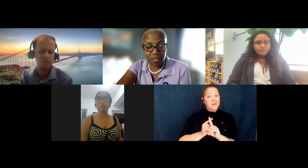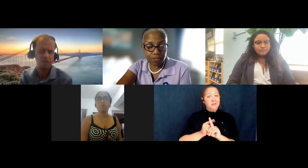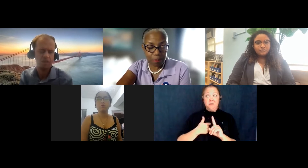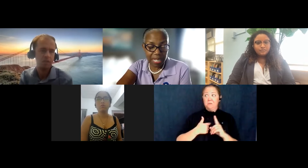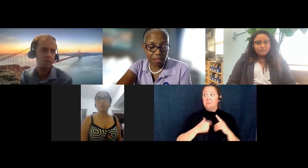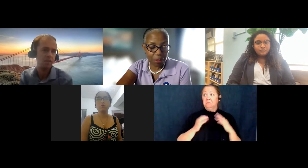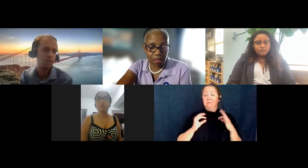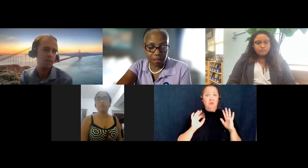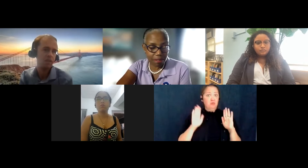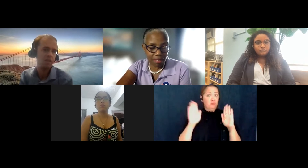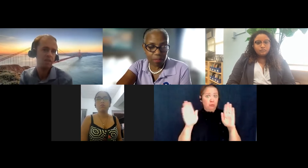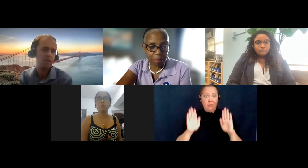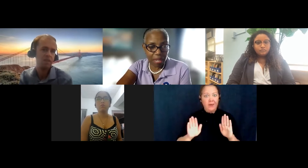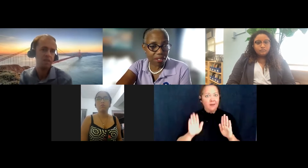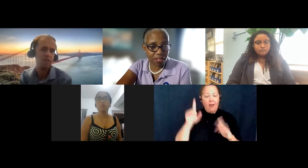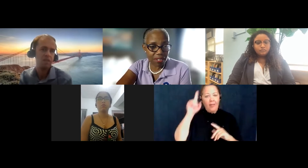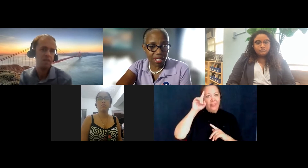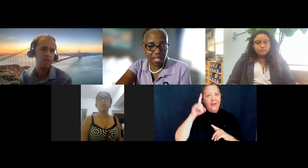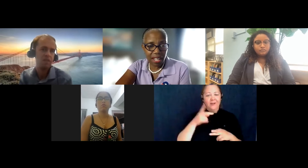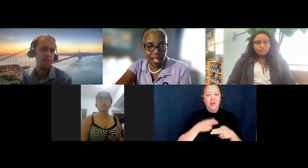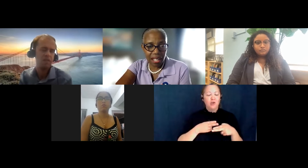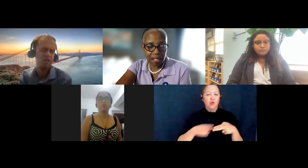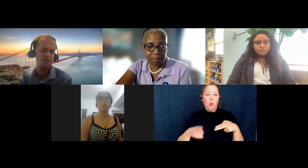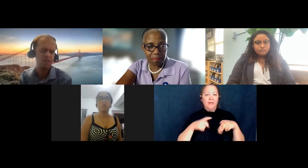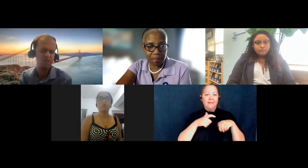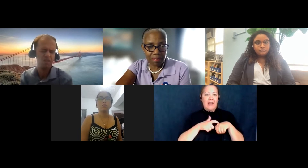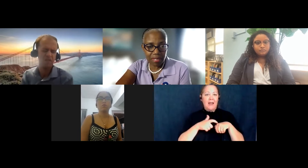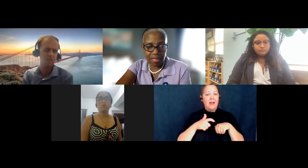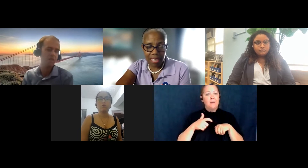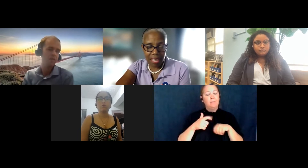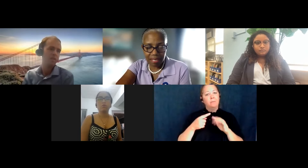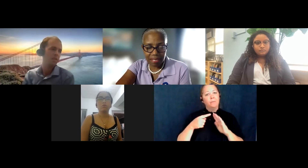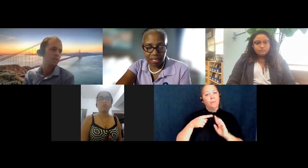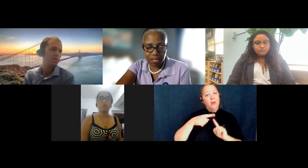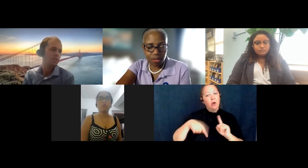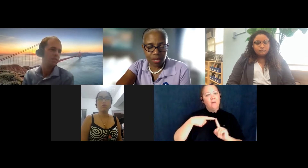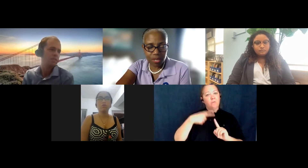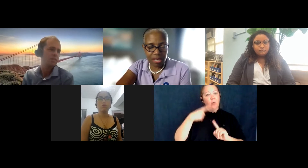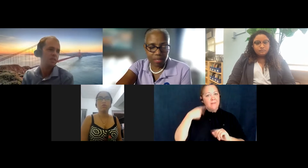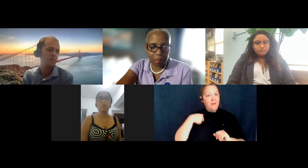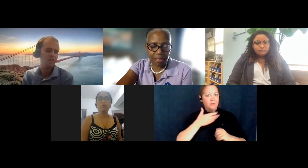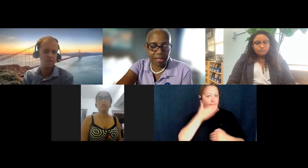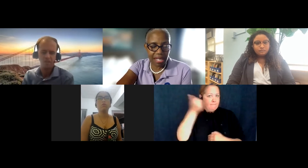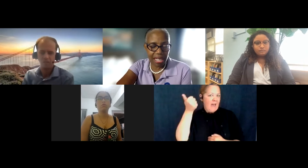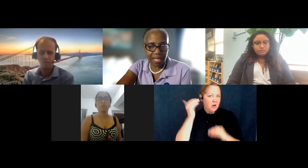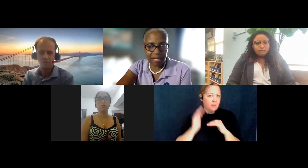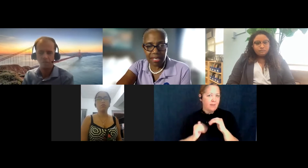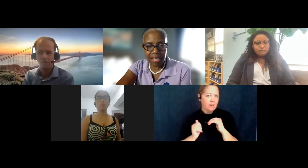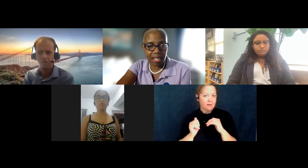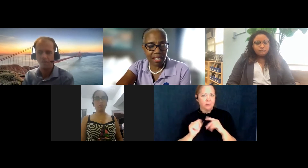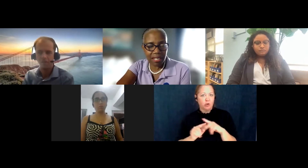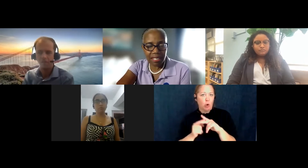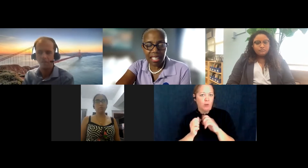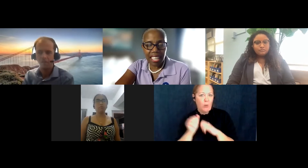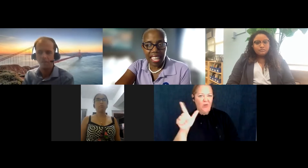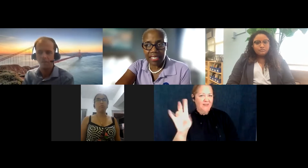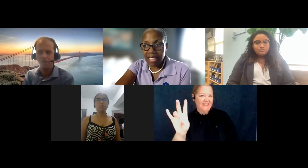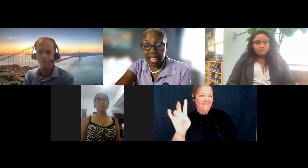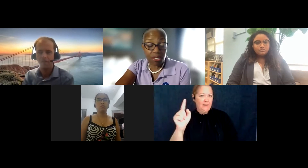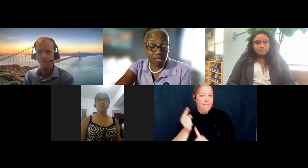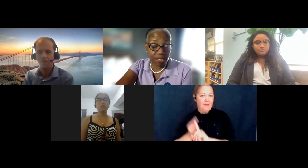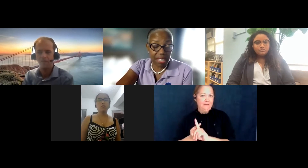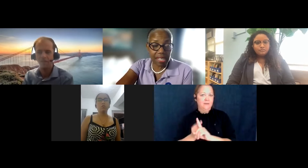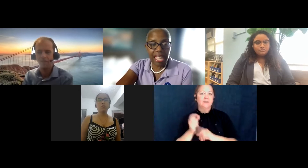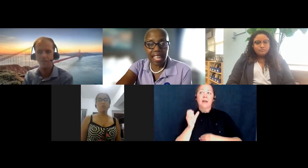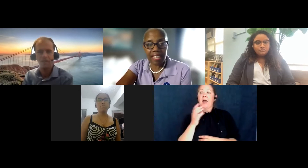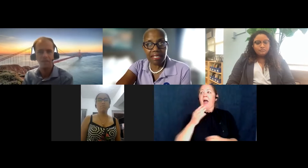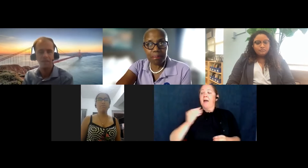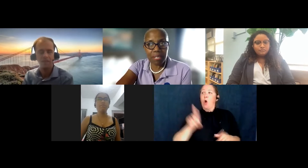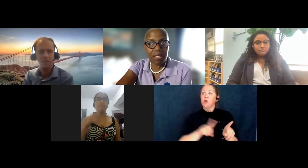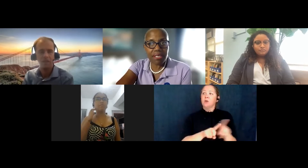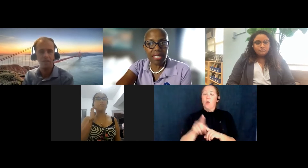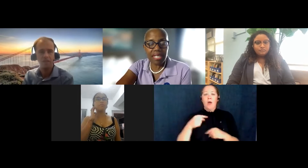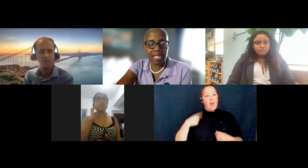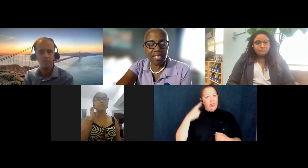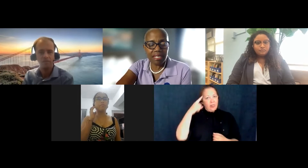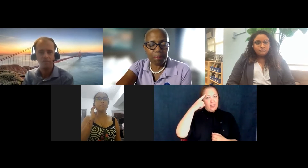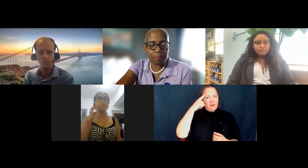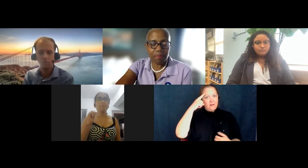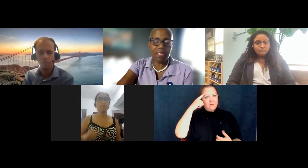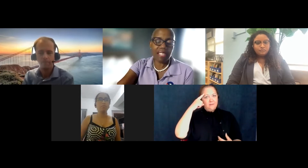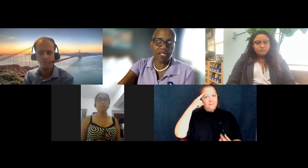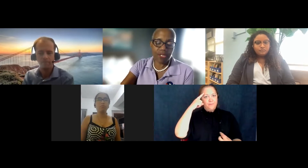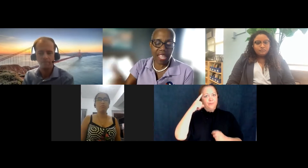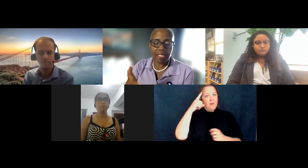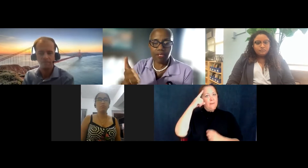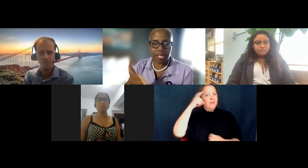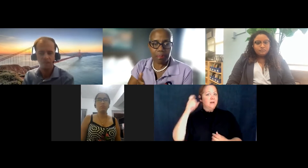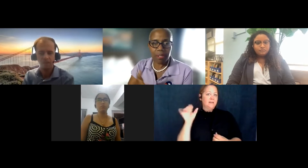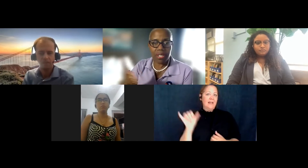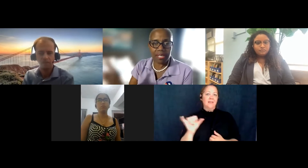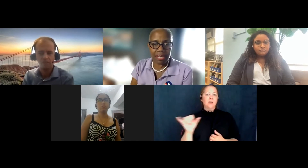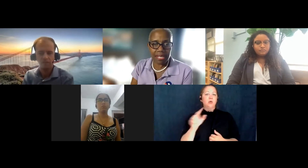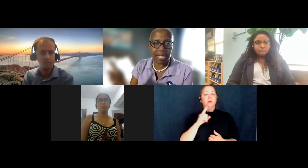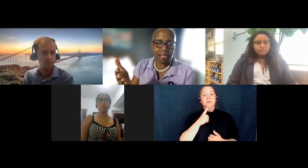for me, was even better than the 27 months. I also think that this is for experienced and skilled